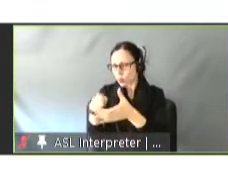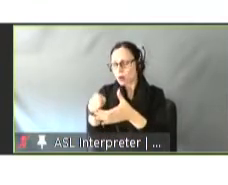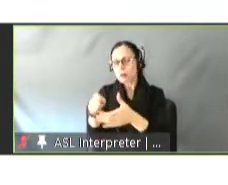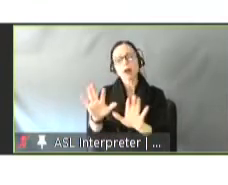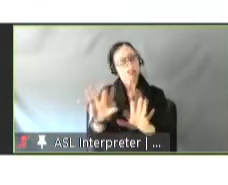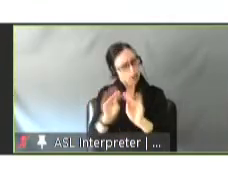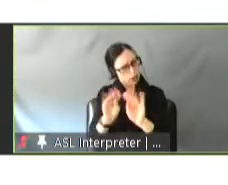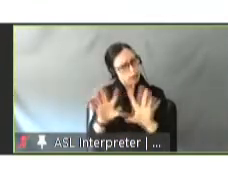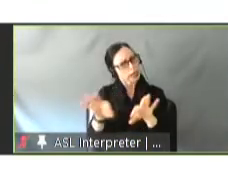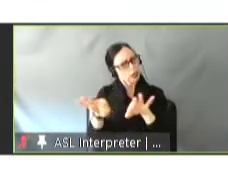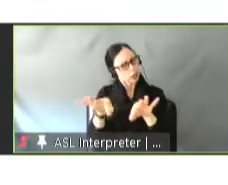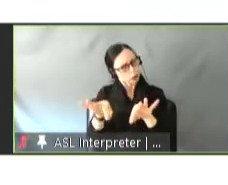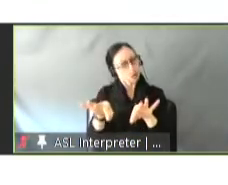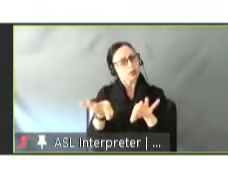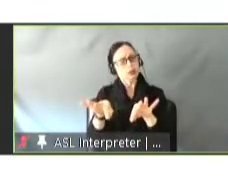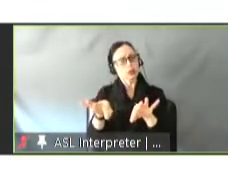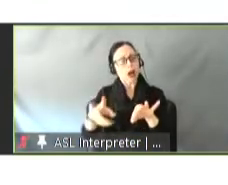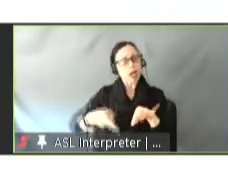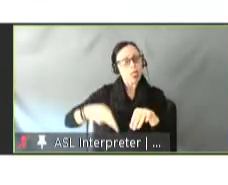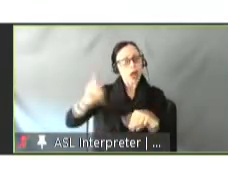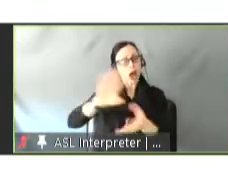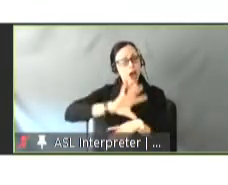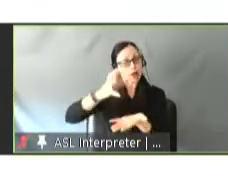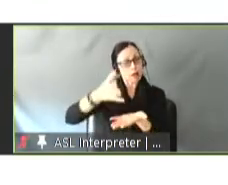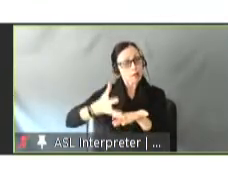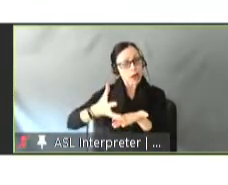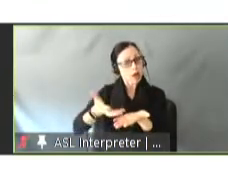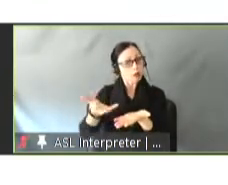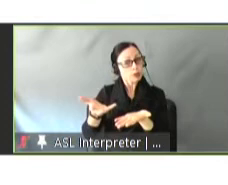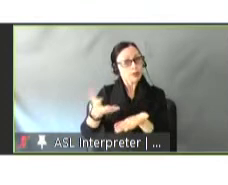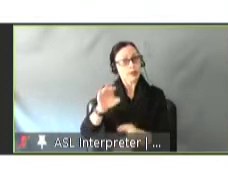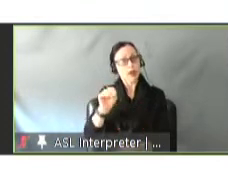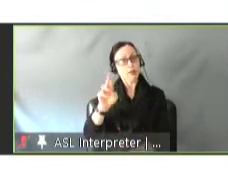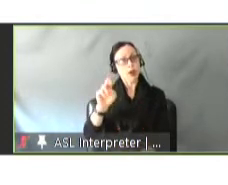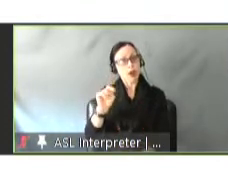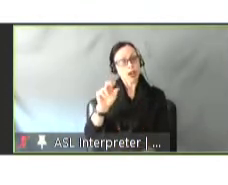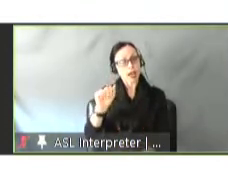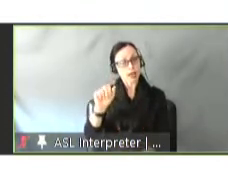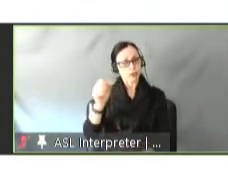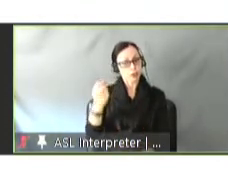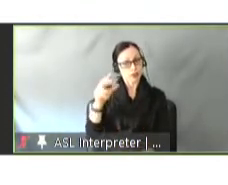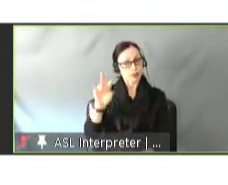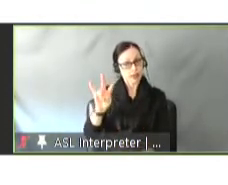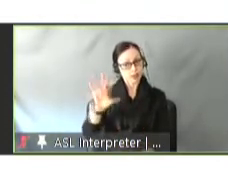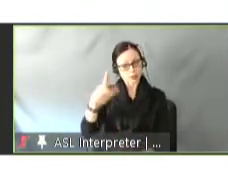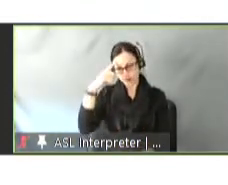really only the highest amount of mRNA-1273 in this nonhuman primate. So, in this study,